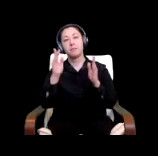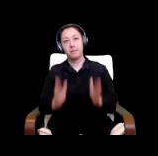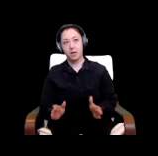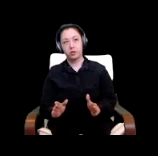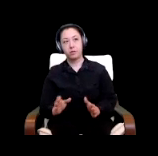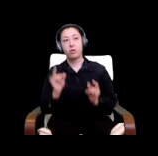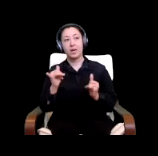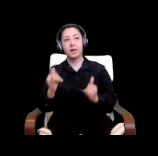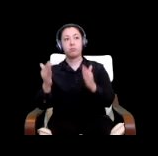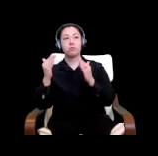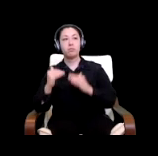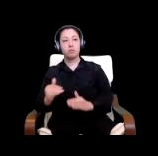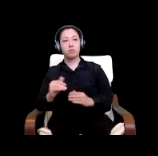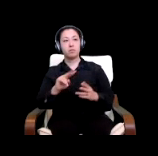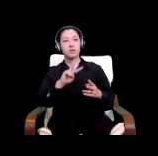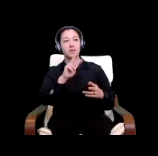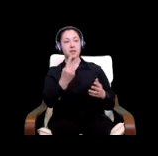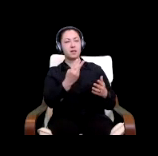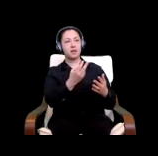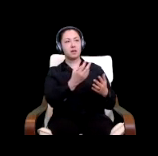specialists.